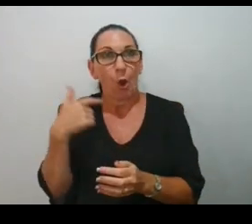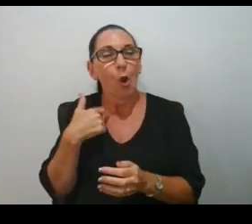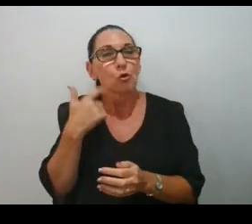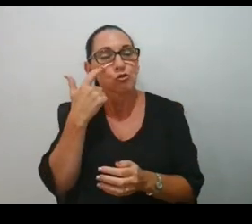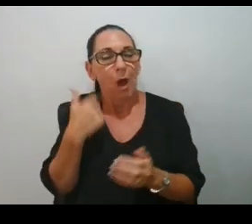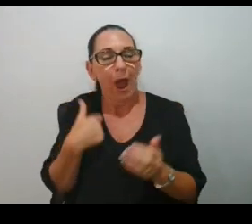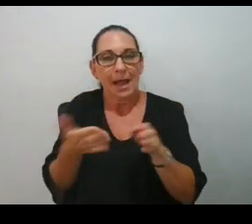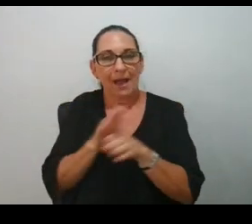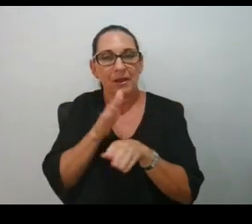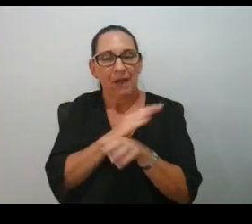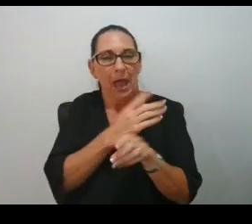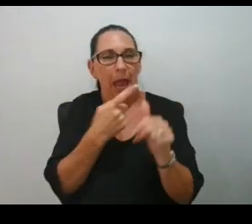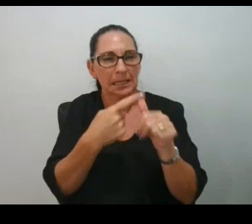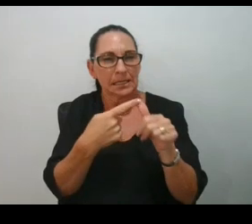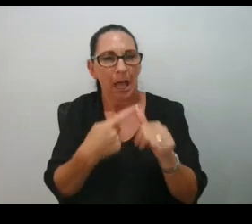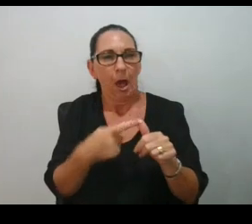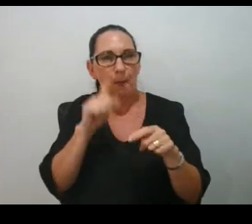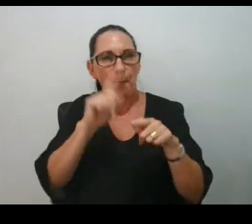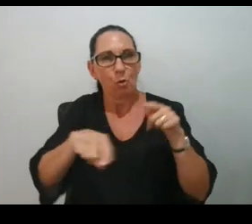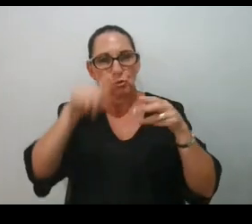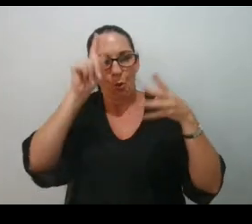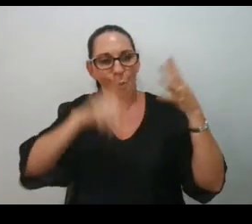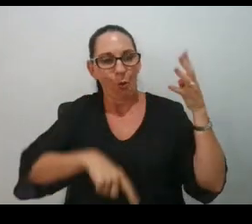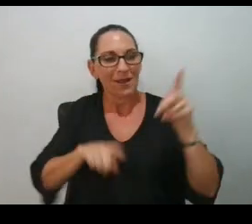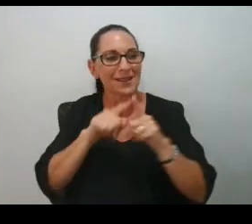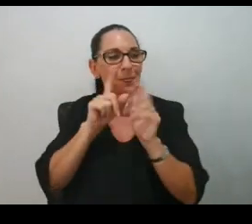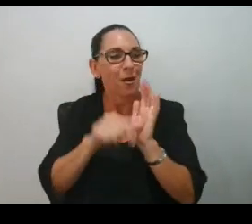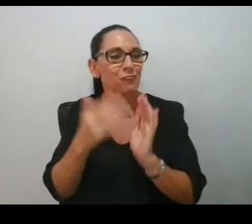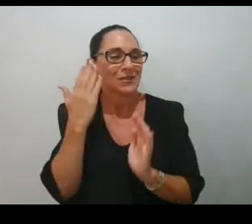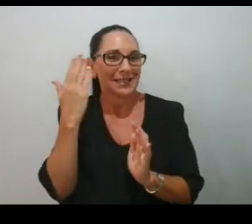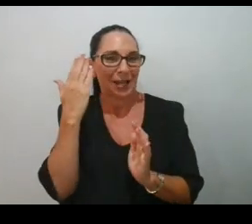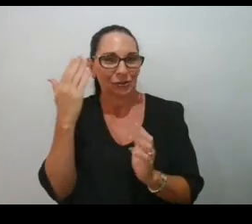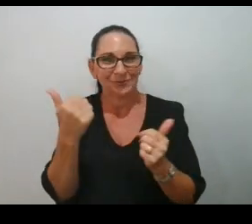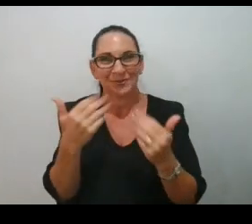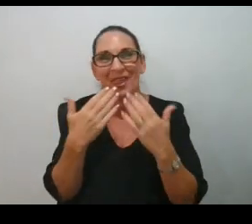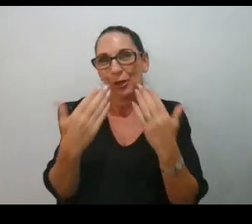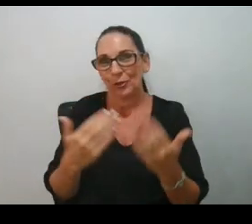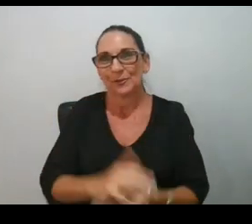the presentation content so that's fantastic thank you so much so I'm going to jump into